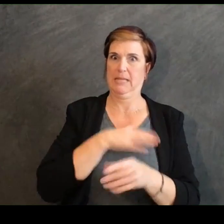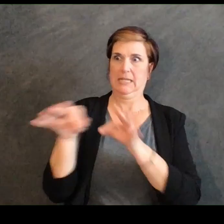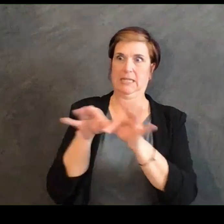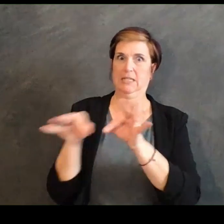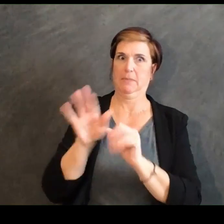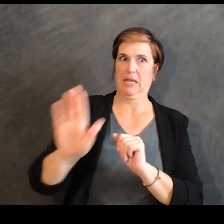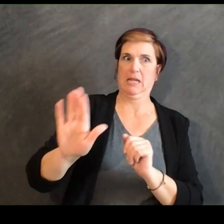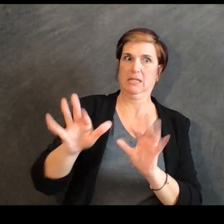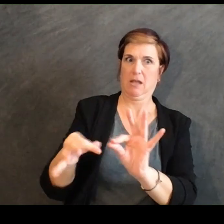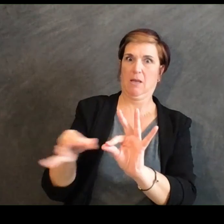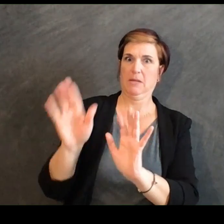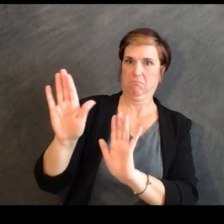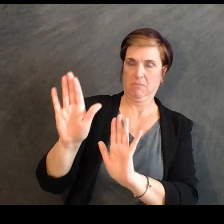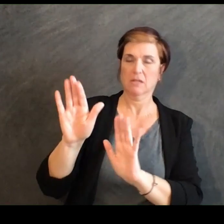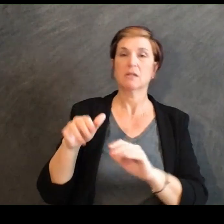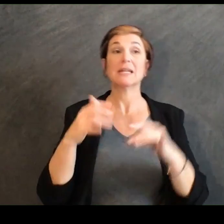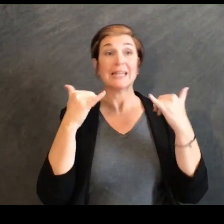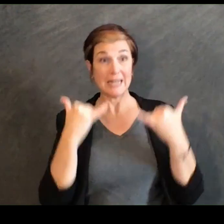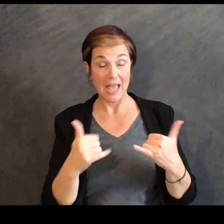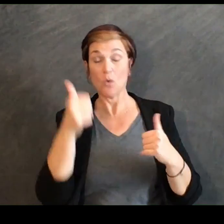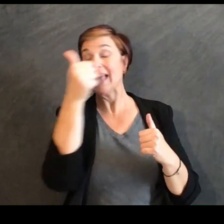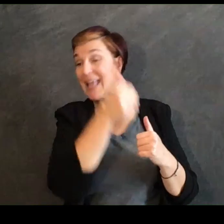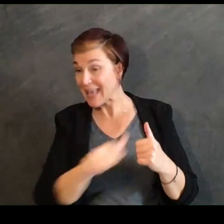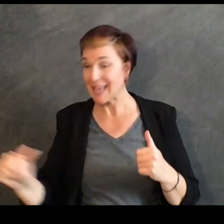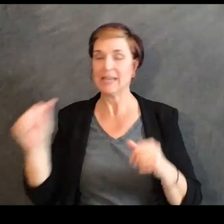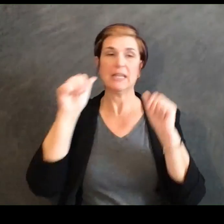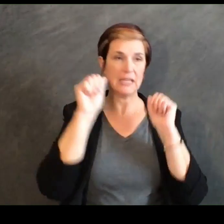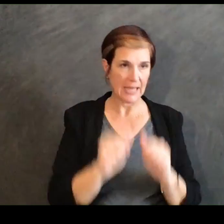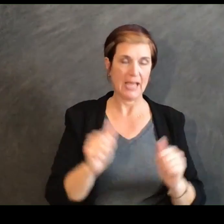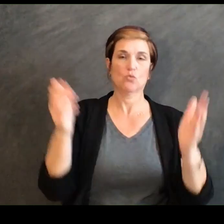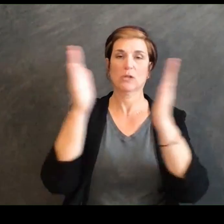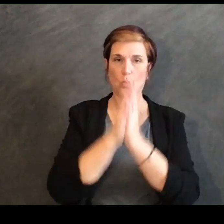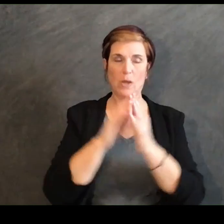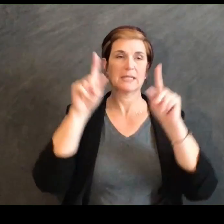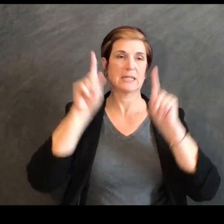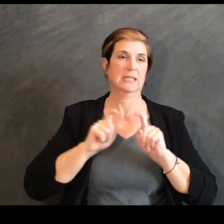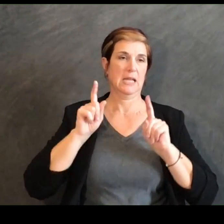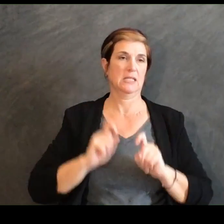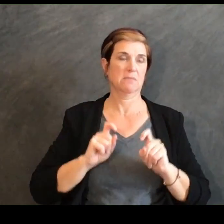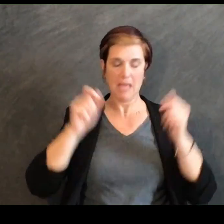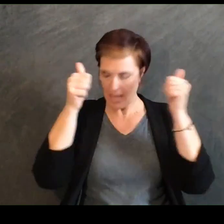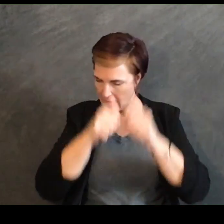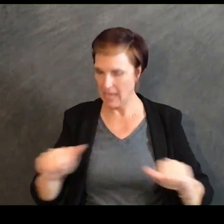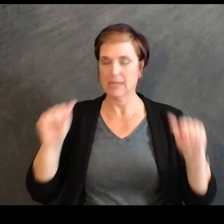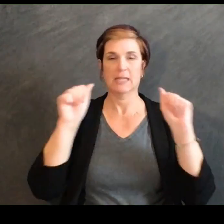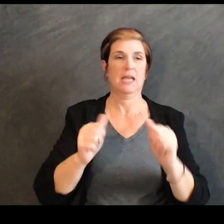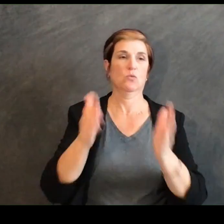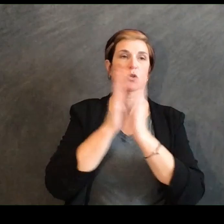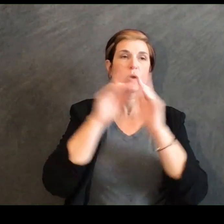can request a test and their doctors will contact those at those agencies